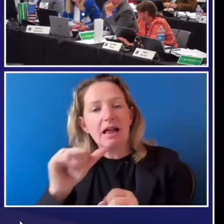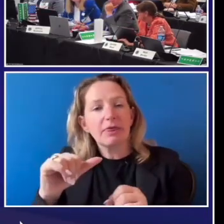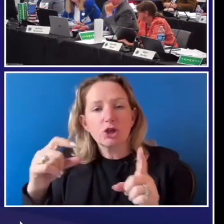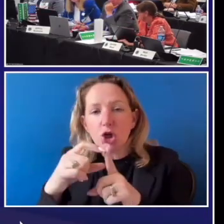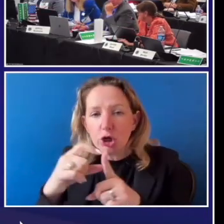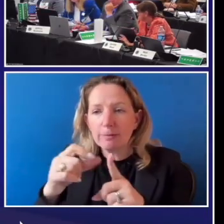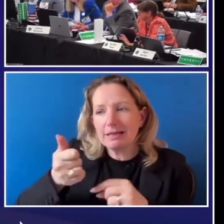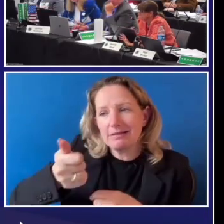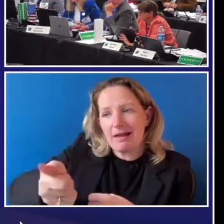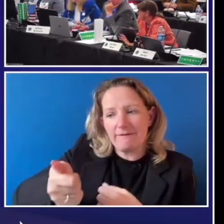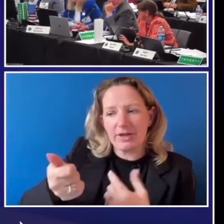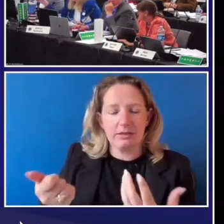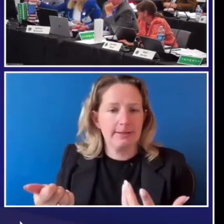It's just that it's by itself.